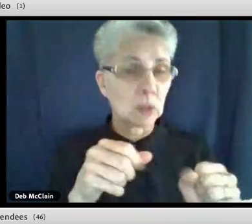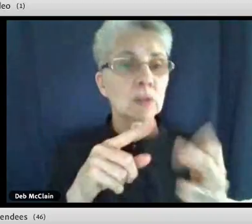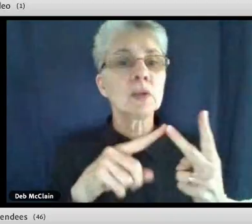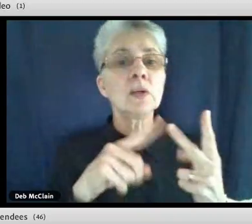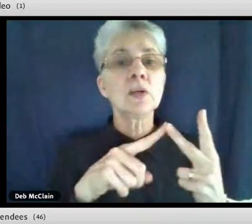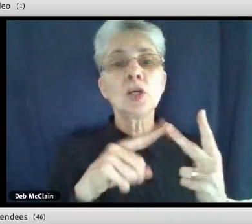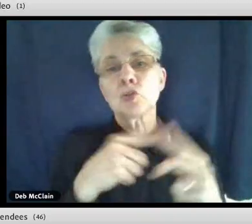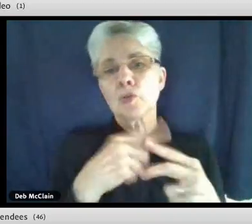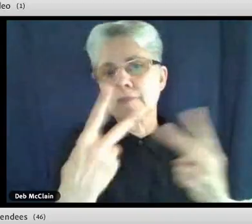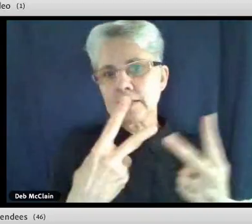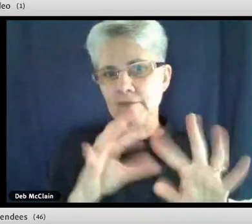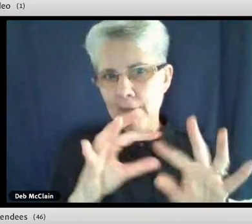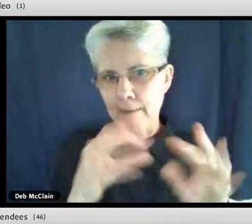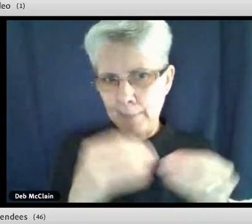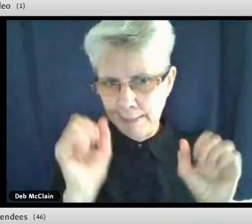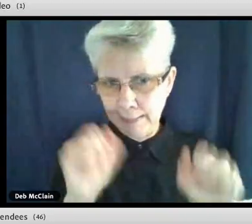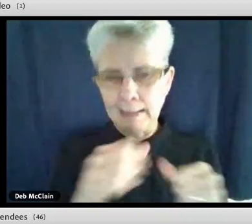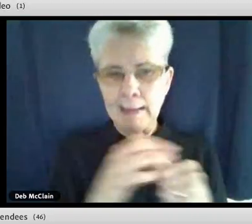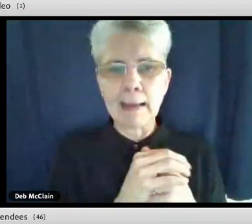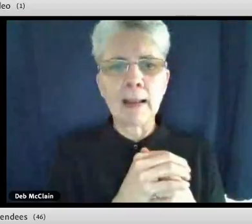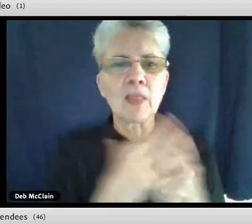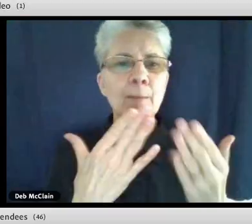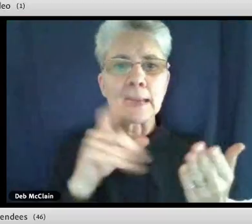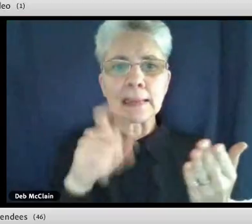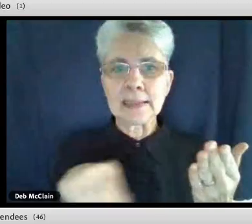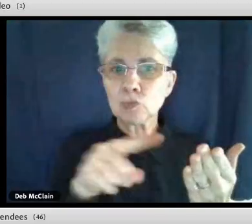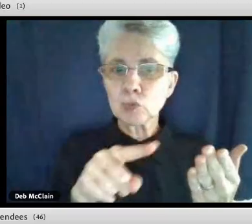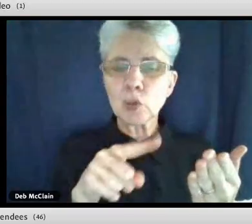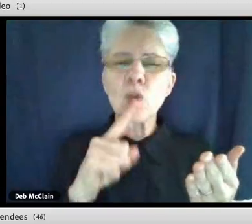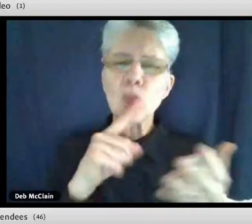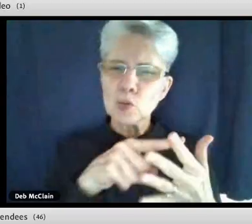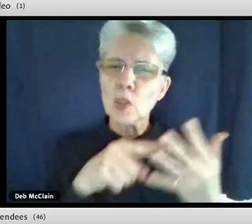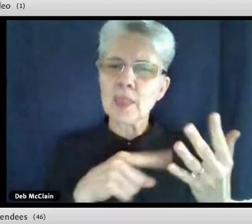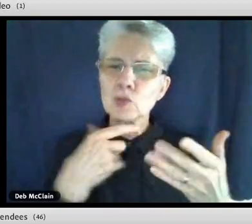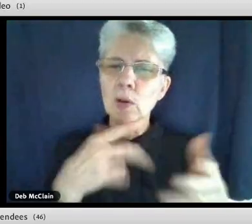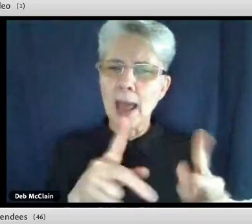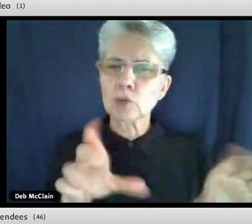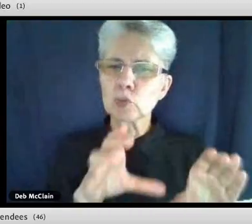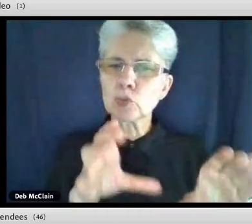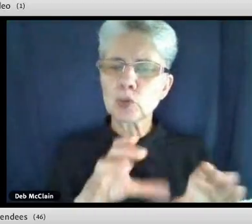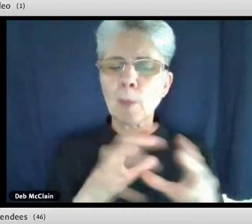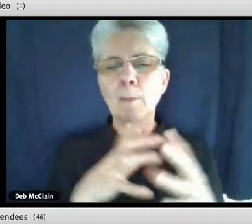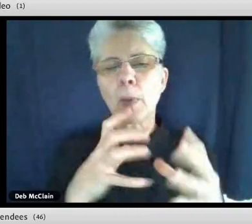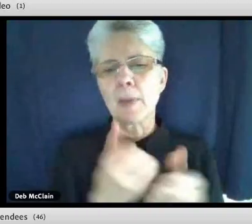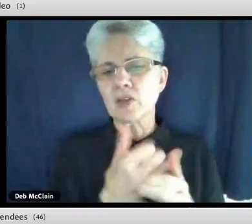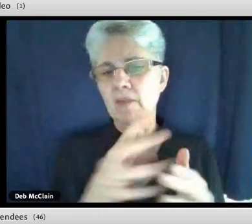to visit a family member that might need you. Those are things you're allowed to do, but pretty much everything else you need to stay home